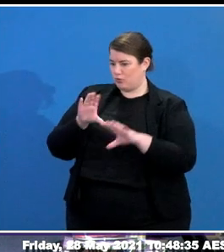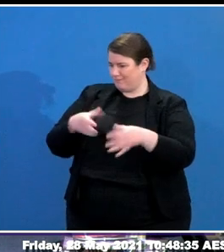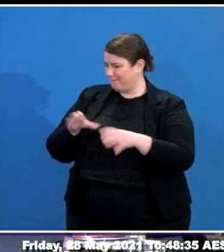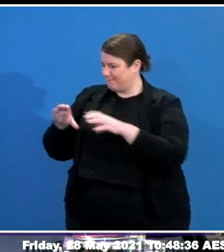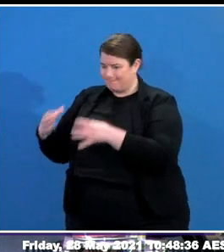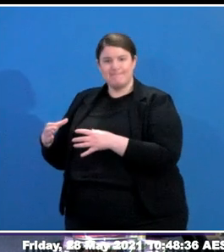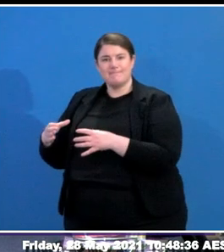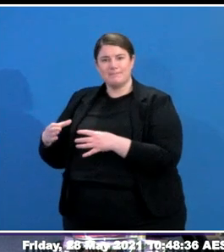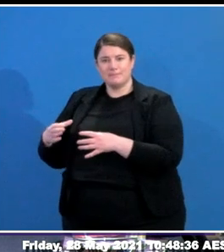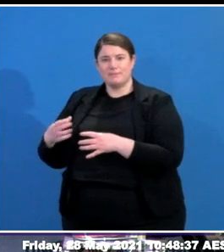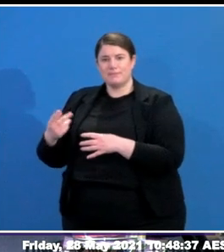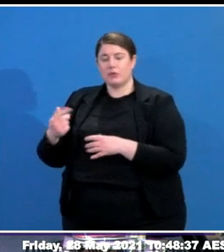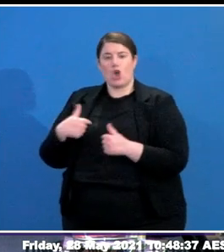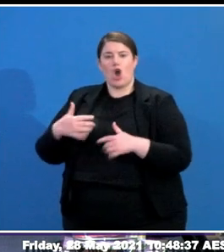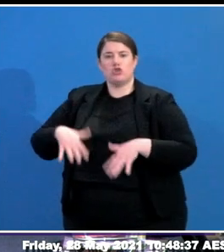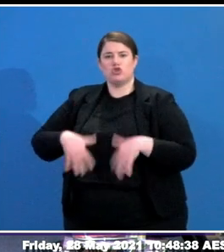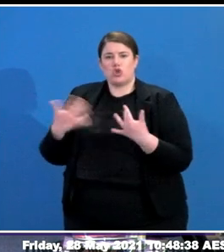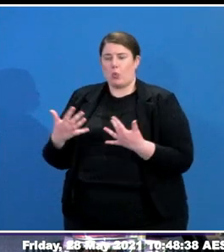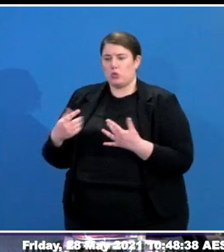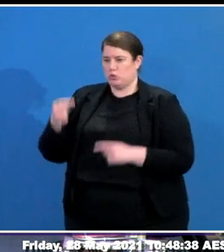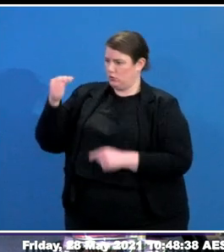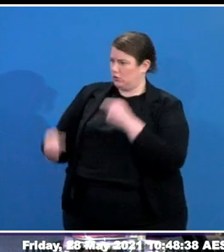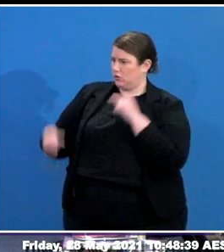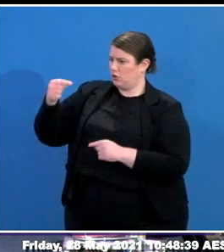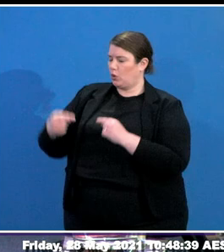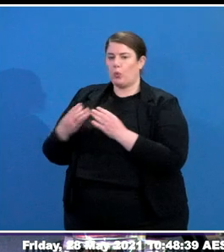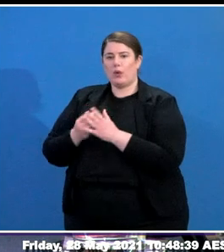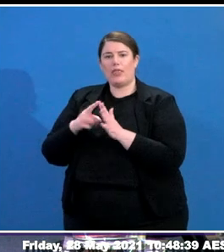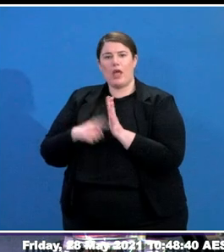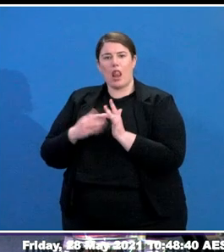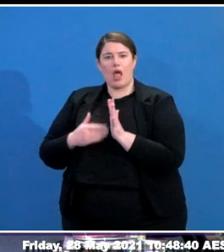And look, I don't want to have a dispute with Eliza, that is not what Sunnyfield